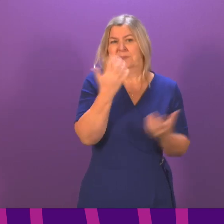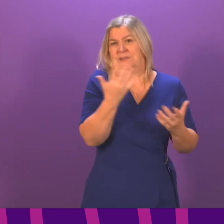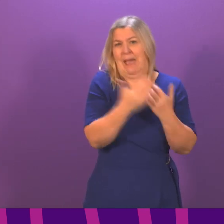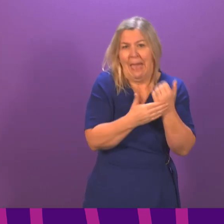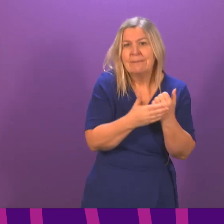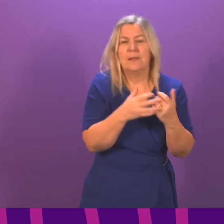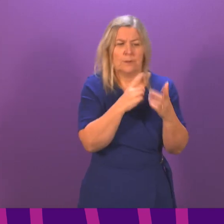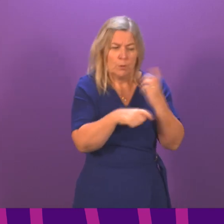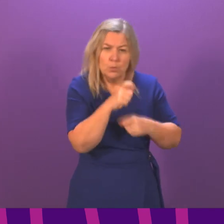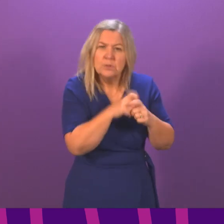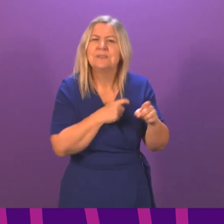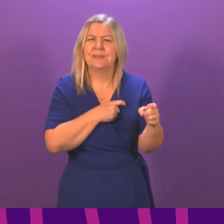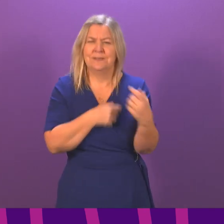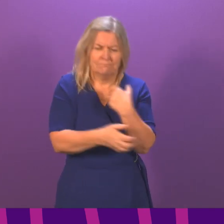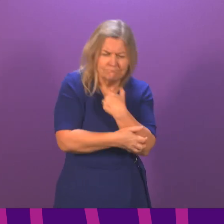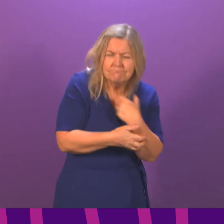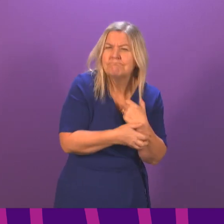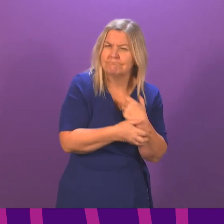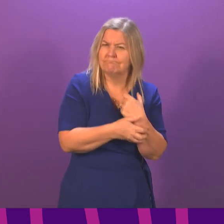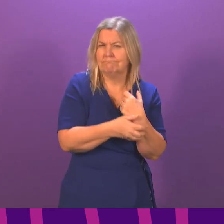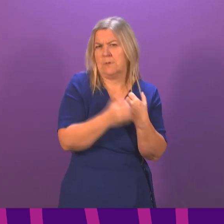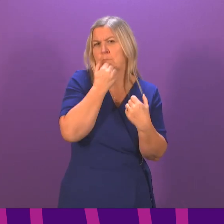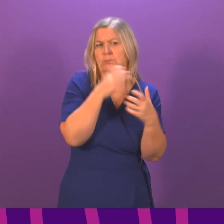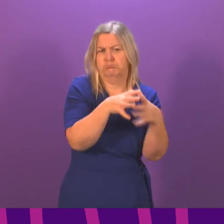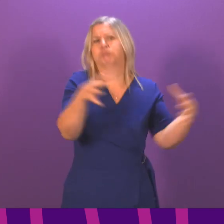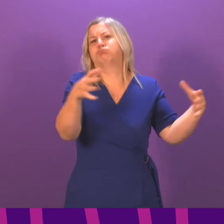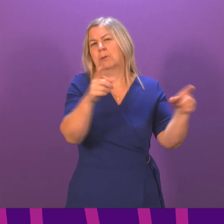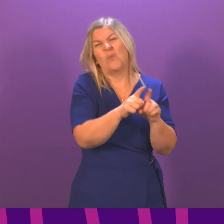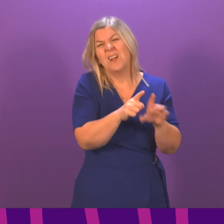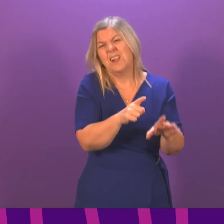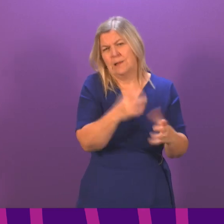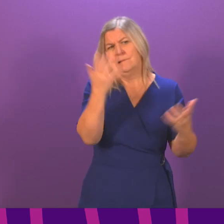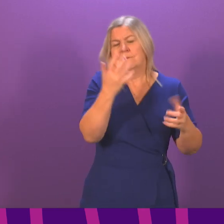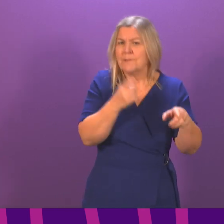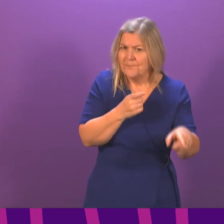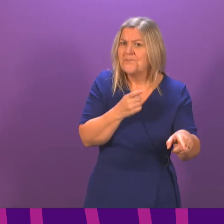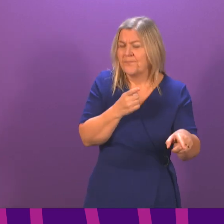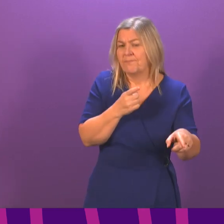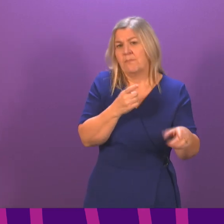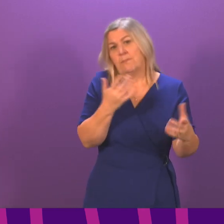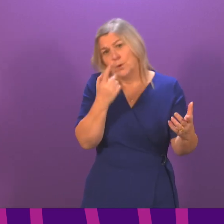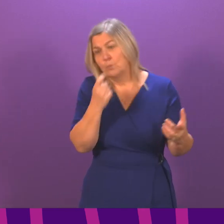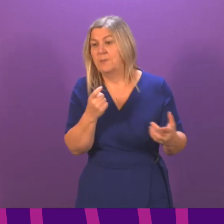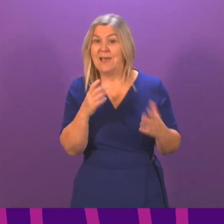communities and areas of poverty and deprivation include—among other things, no doubt—housing